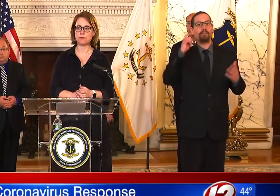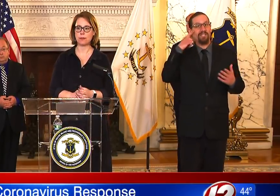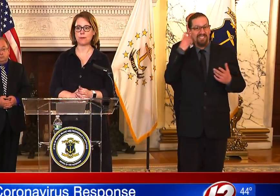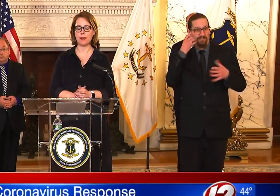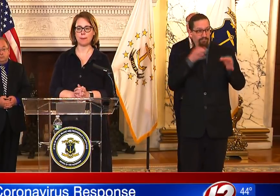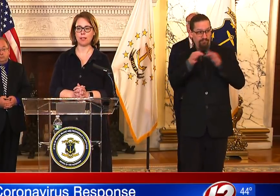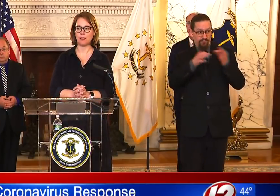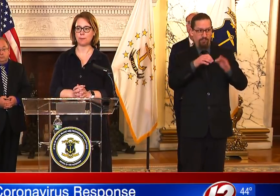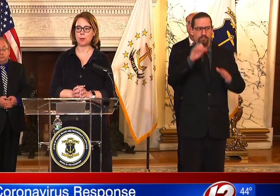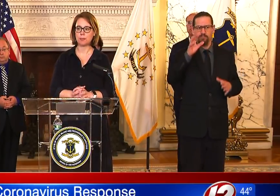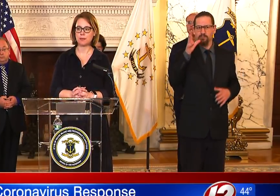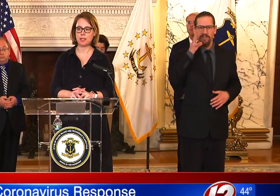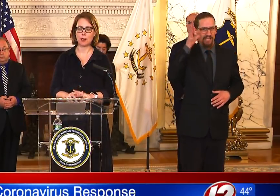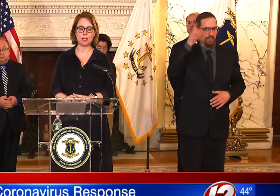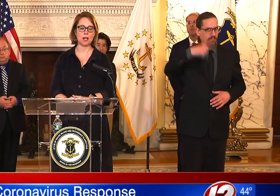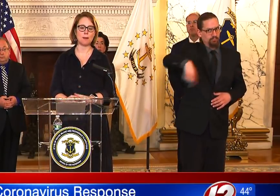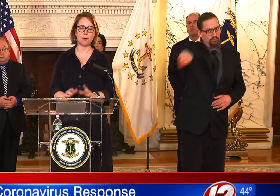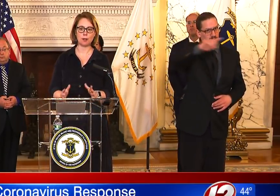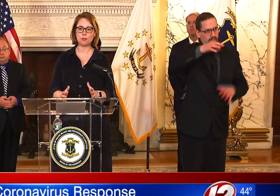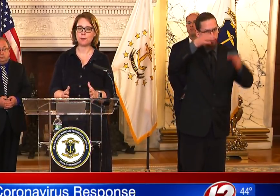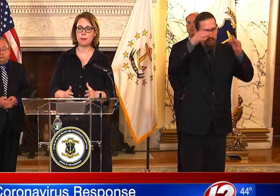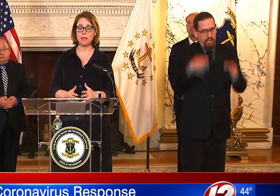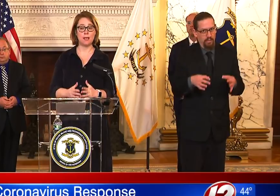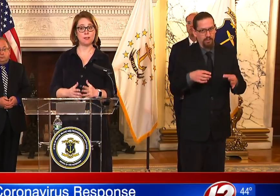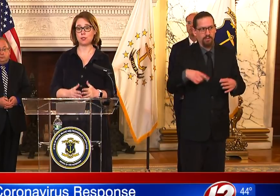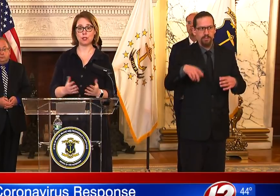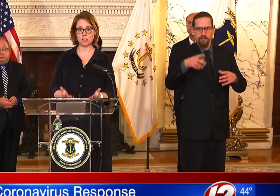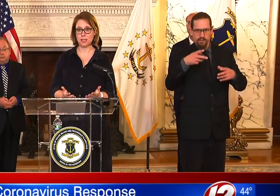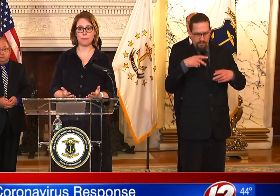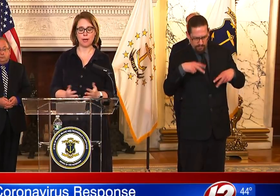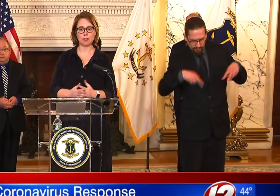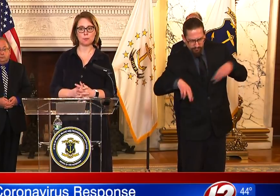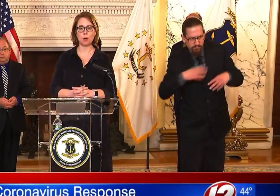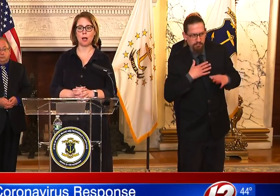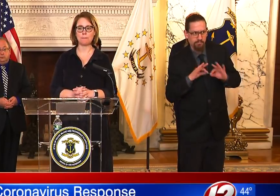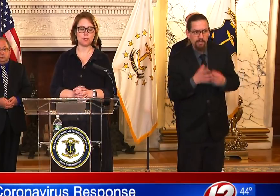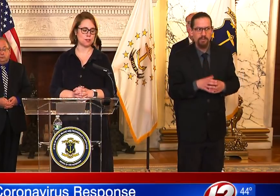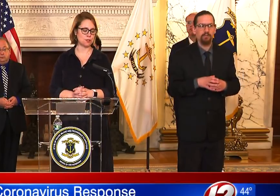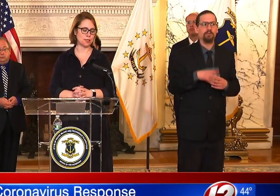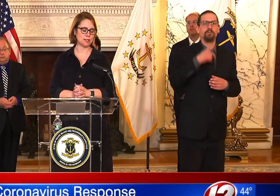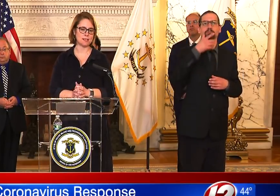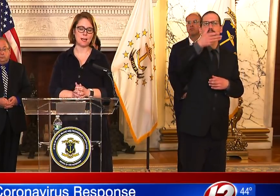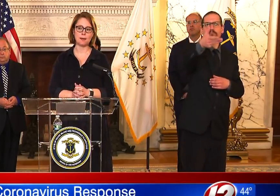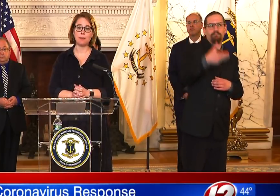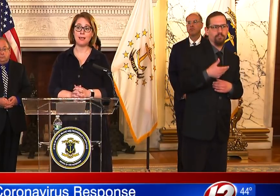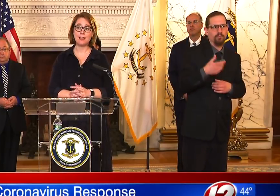THANKS FOR THE QUESTION. AS THE GOVERNOR IMAGINE, WE WANT PARENTS TO MAKE DECISIONS FOR